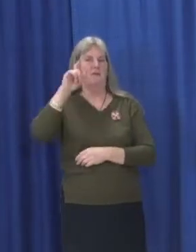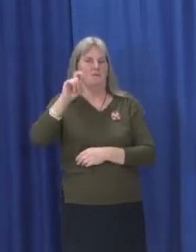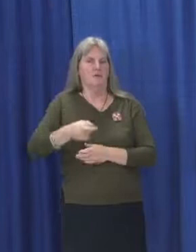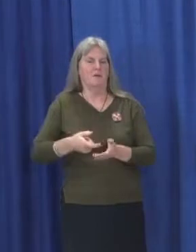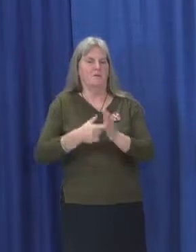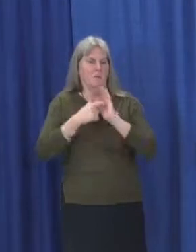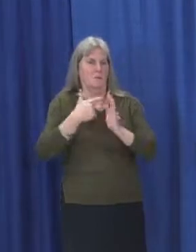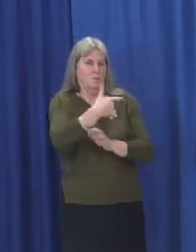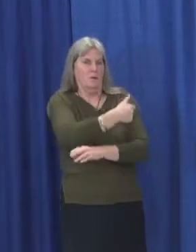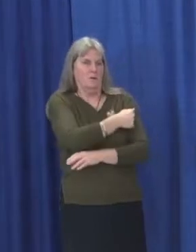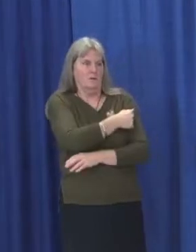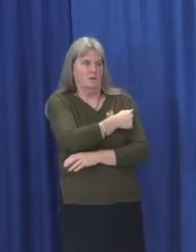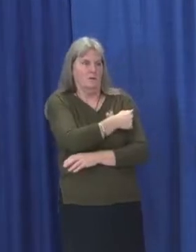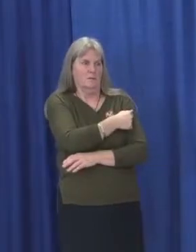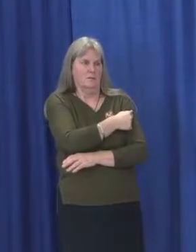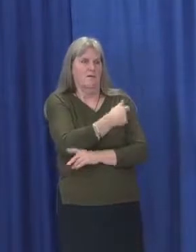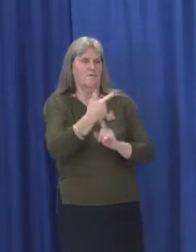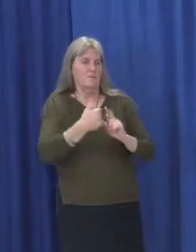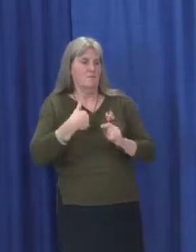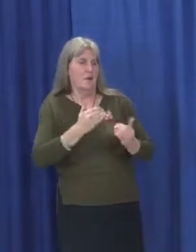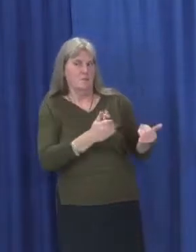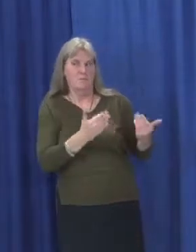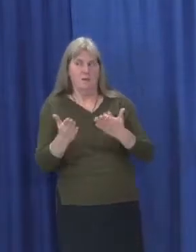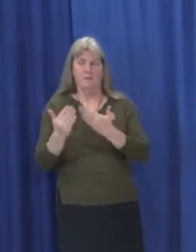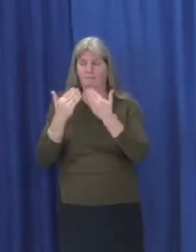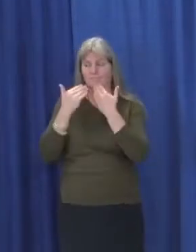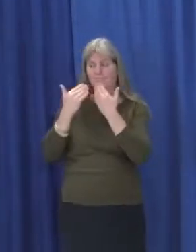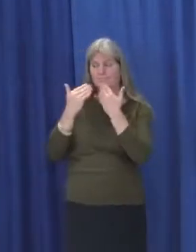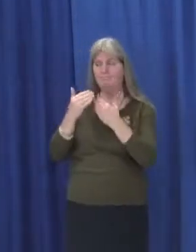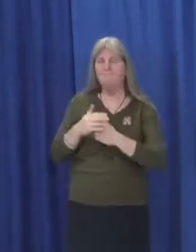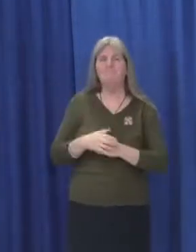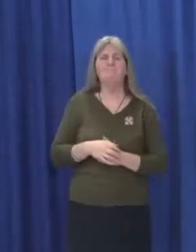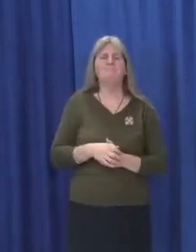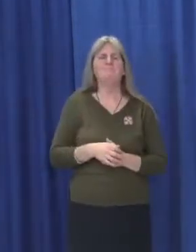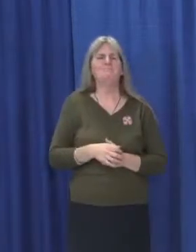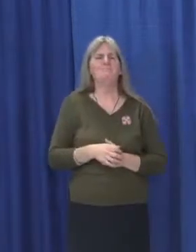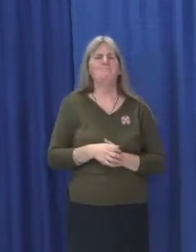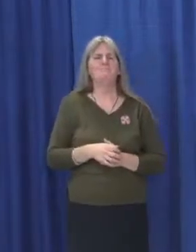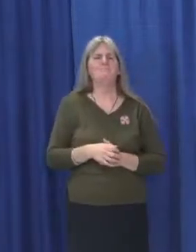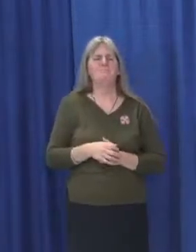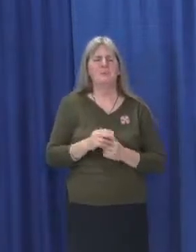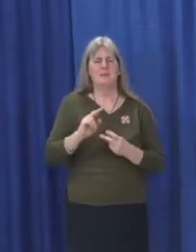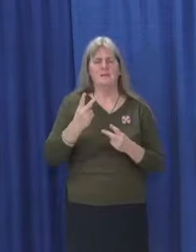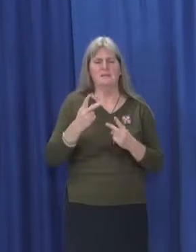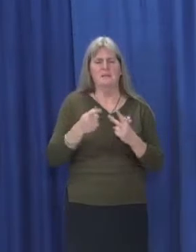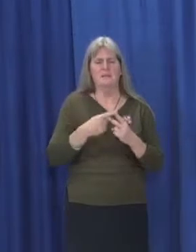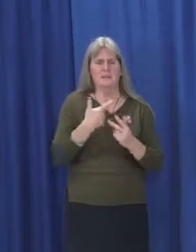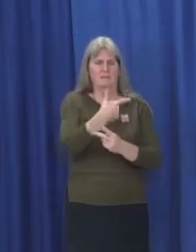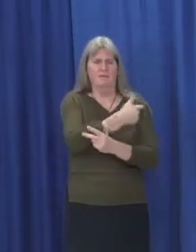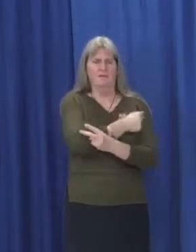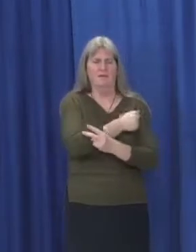vaccination of workers. The second recommendation is a